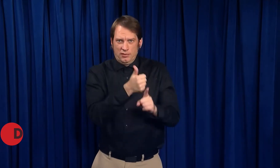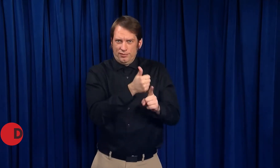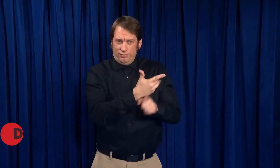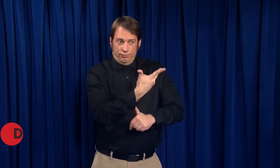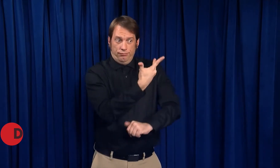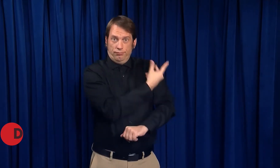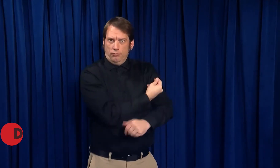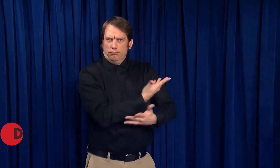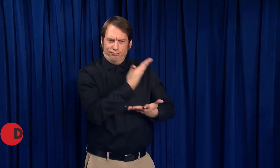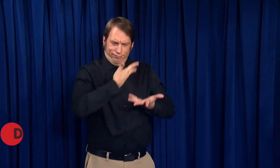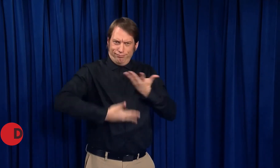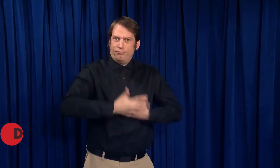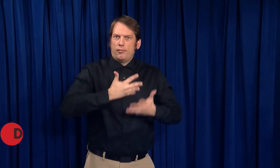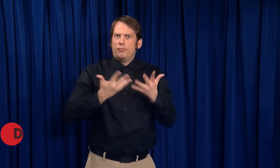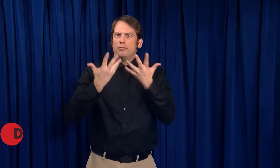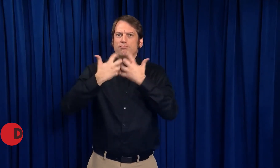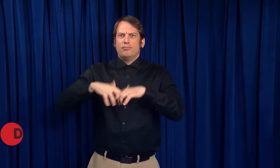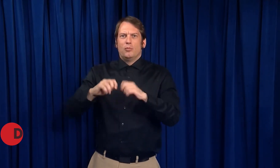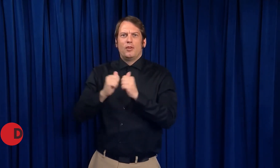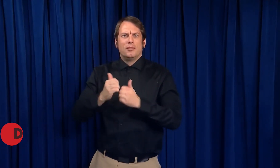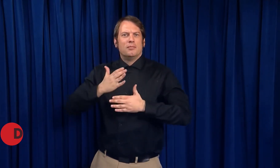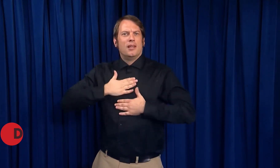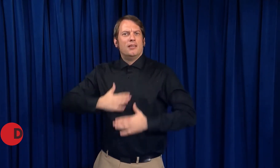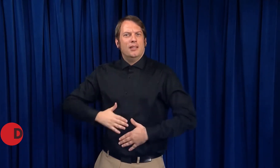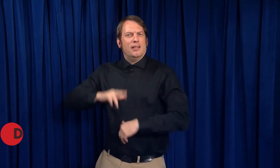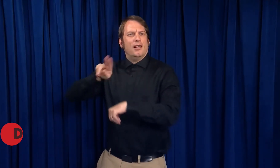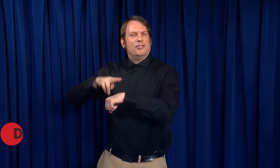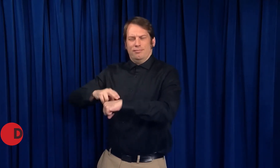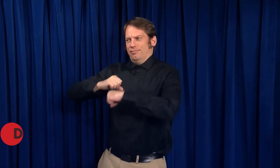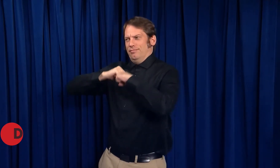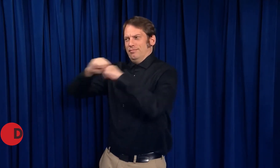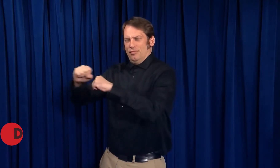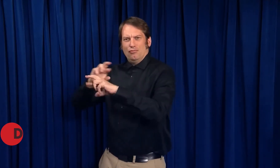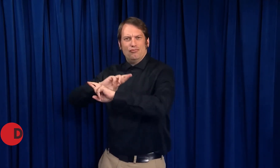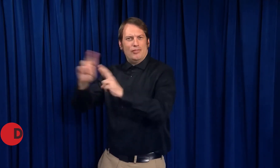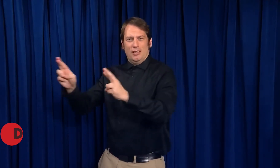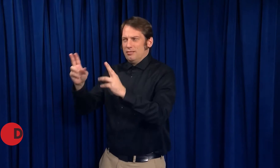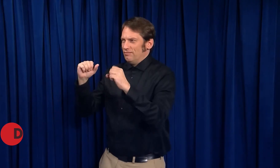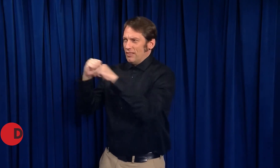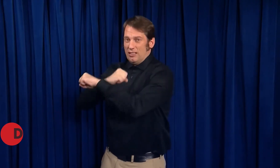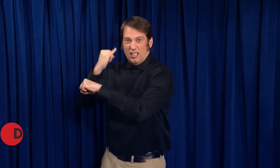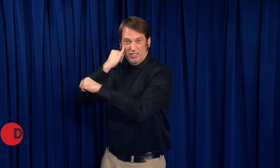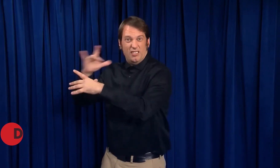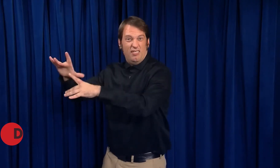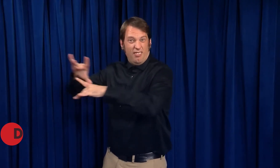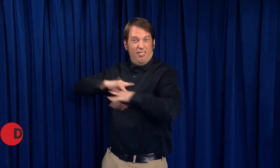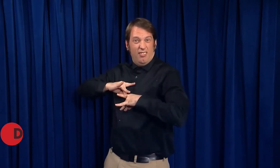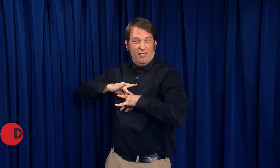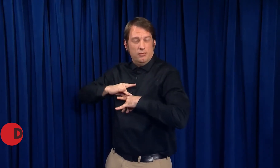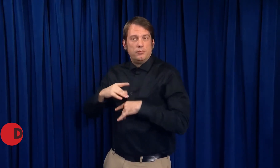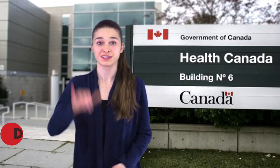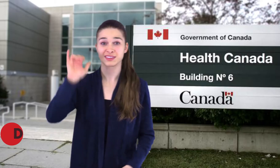The vaccine triggers a natural immune response to neutralize the virus.